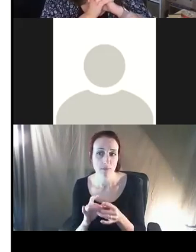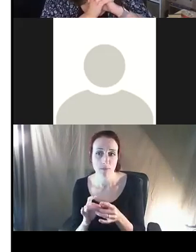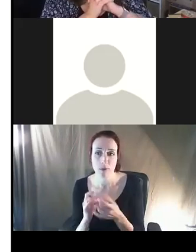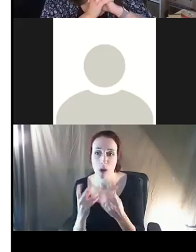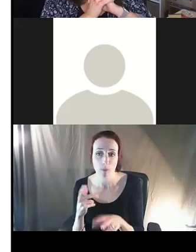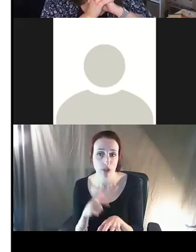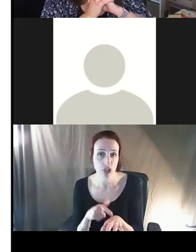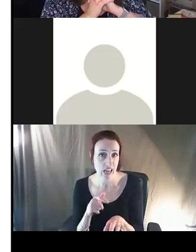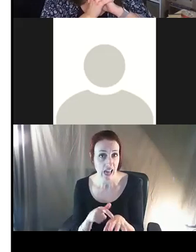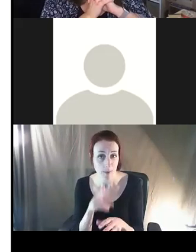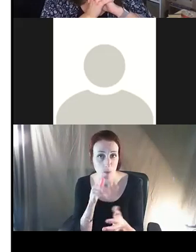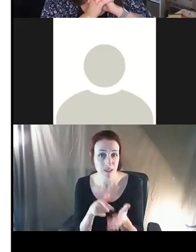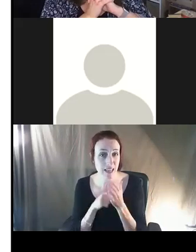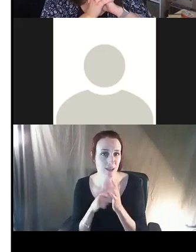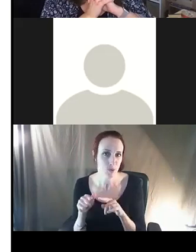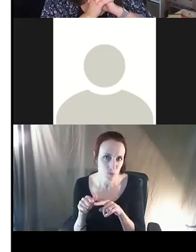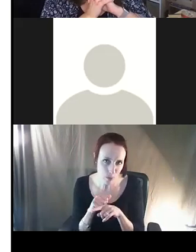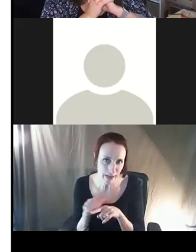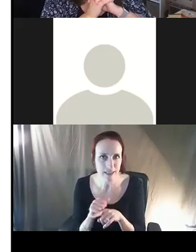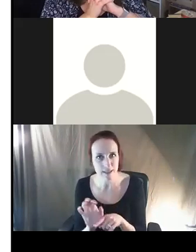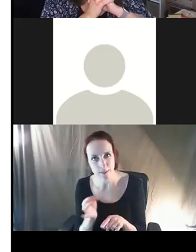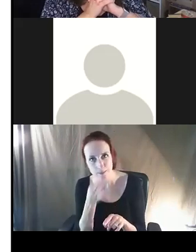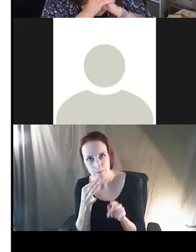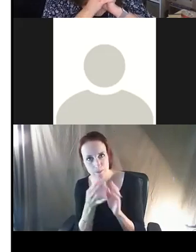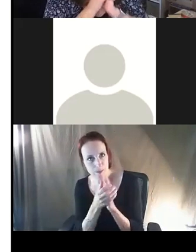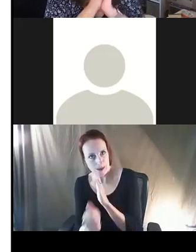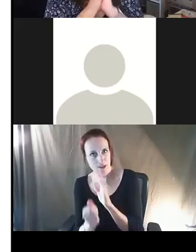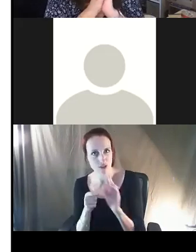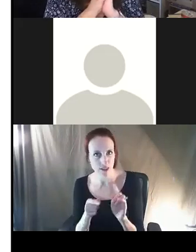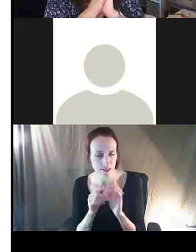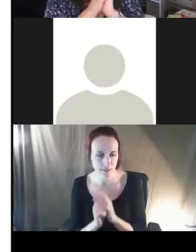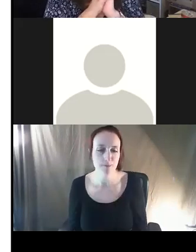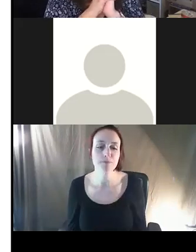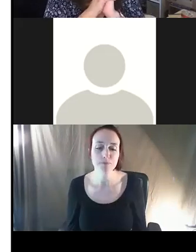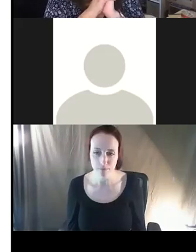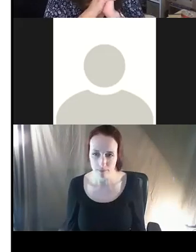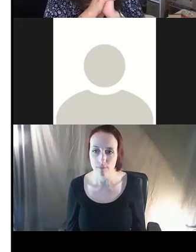Jennie Delisi: We want to be very transparent here.